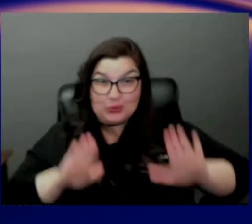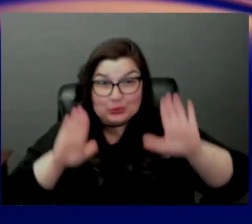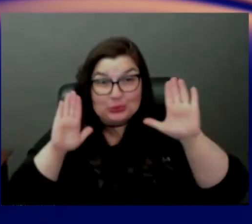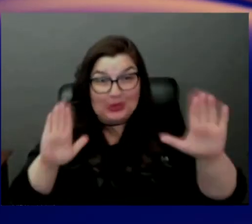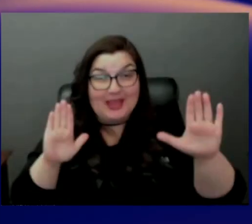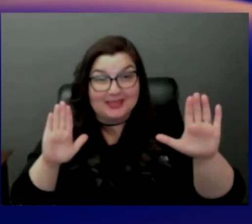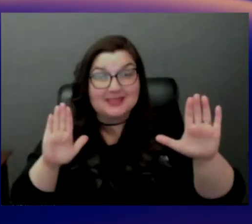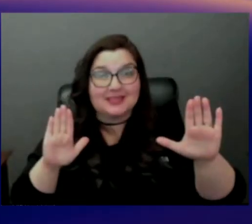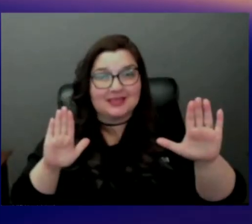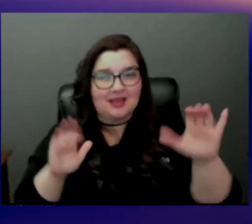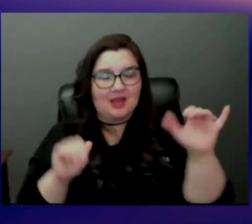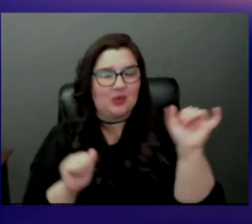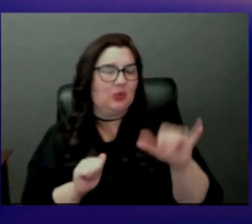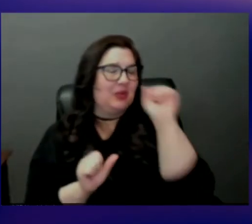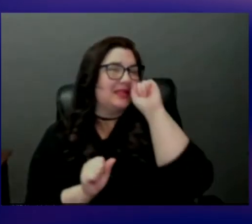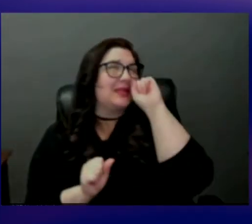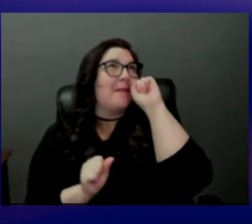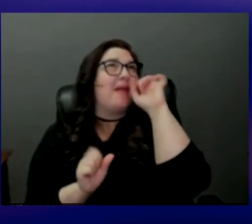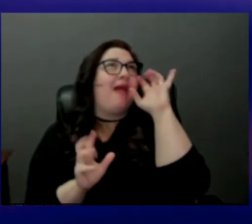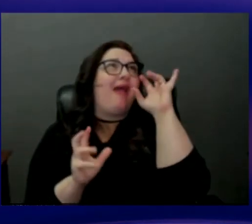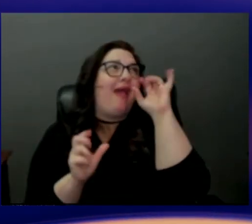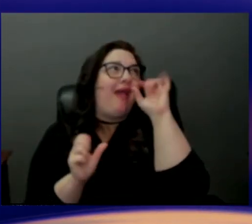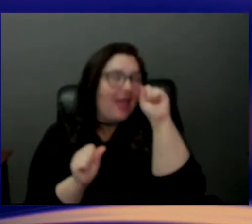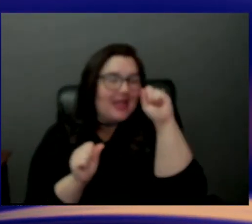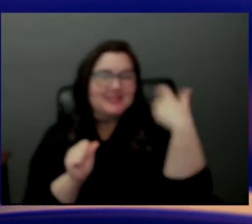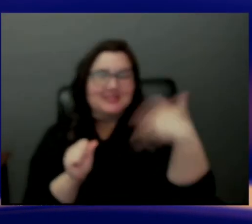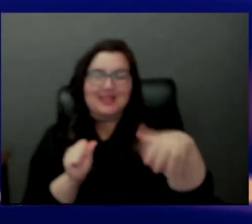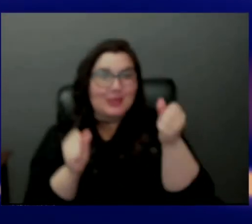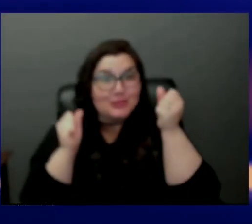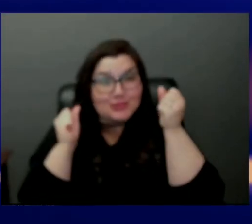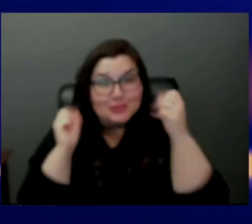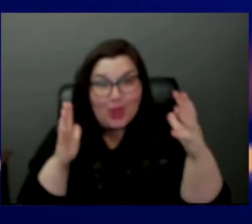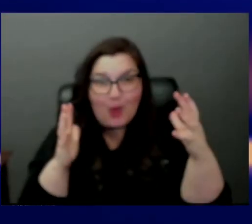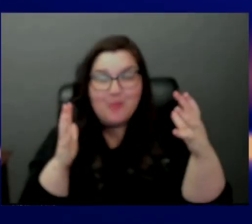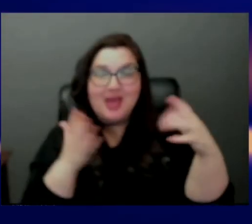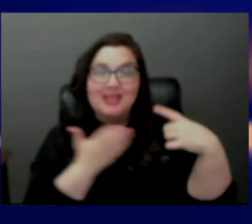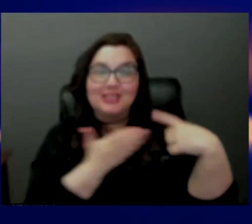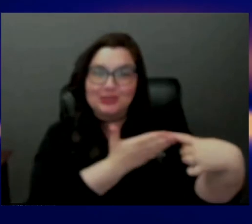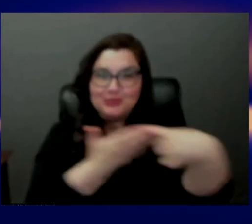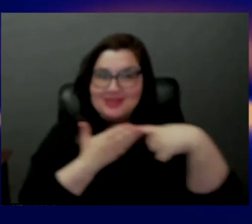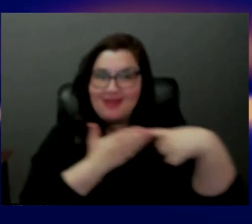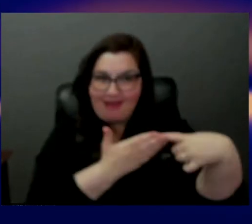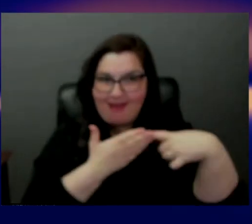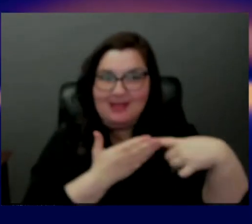I mean, there's just so much to talk about and we just we've effectively kind of run out of time,